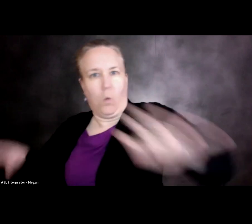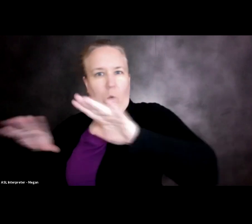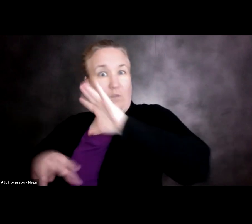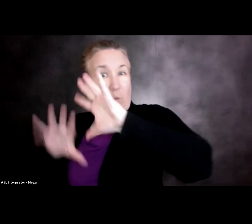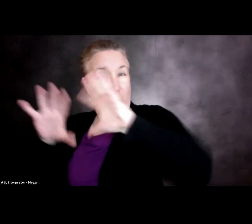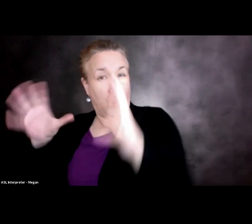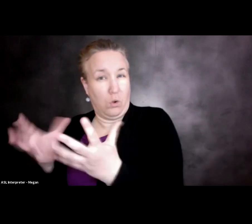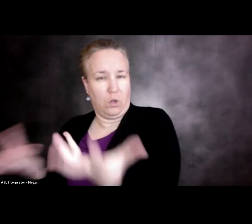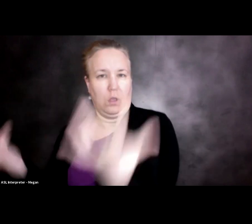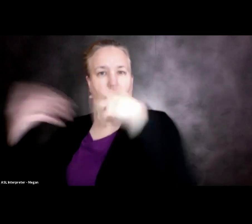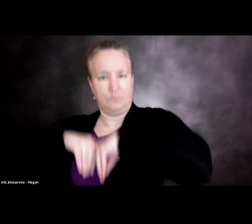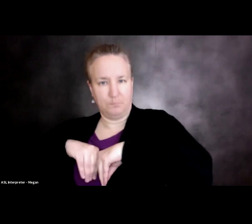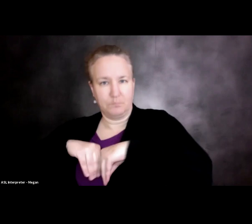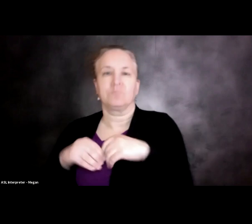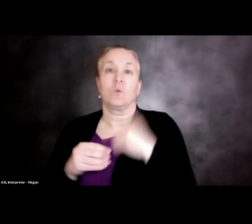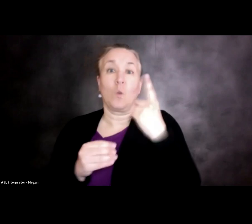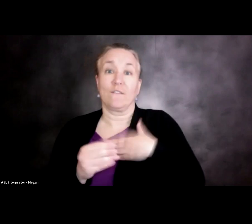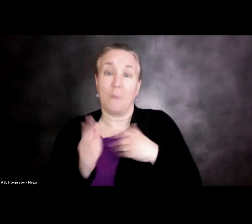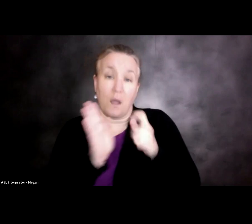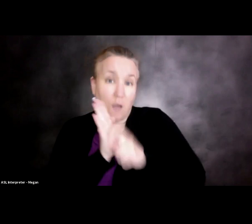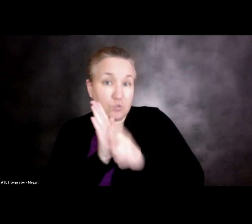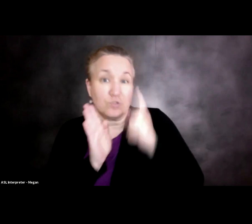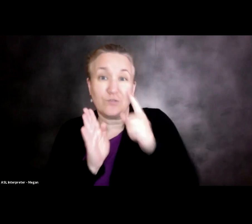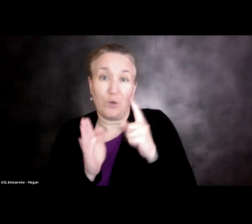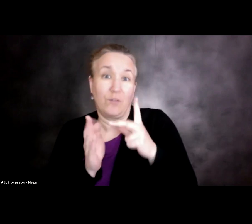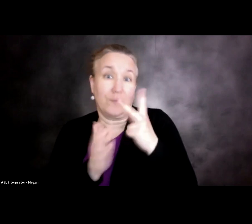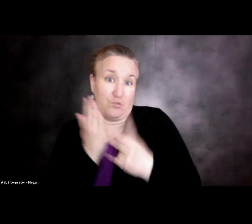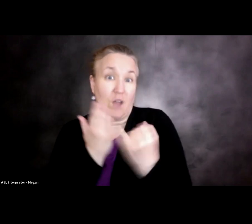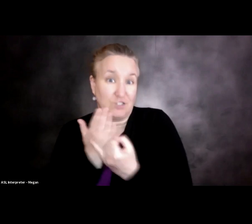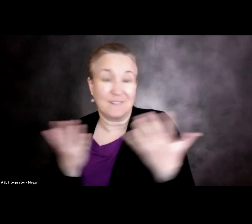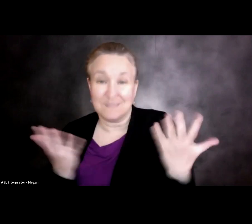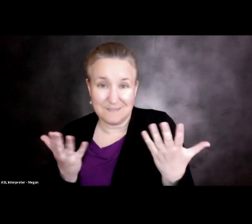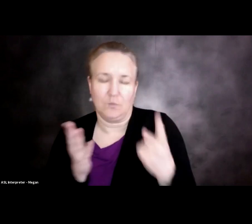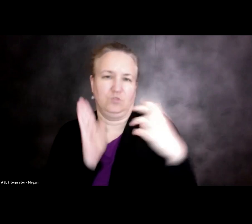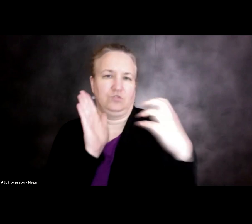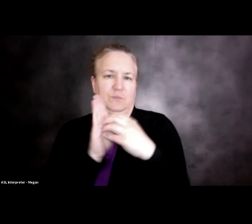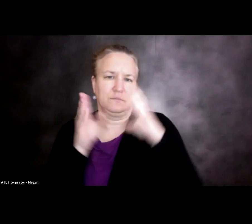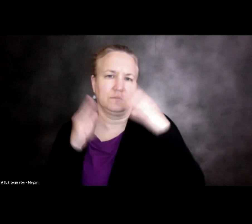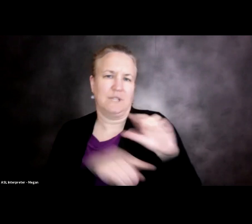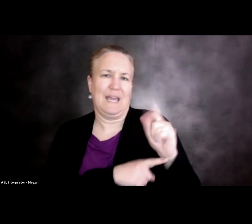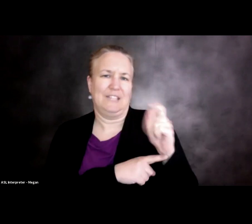One of my contributions to the larger project is a chapter on agency and authority